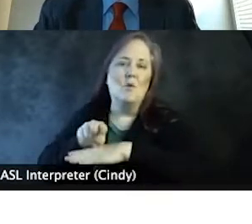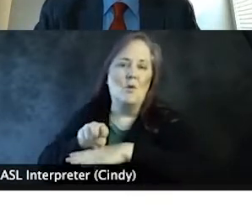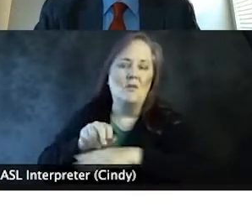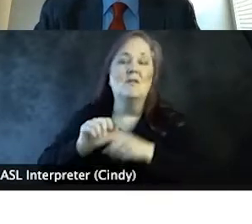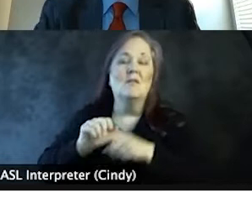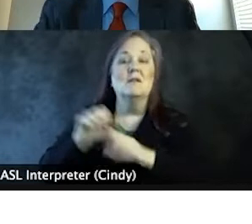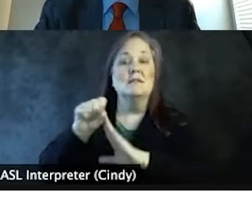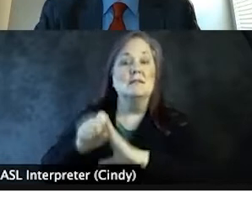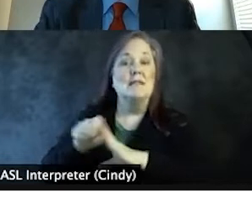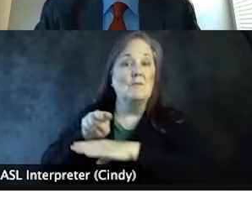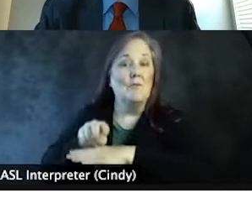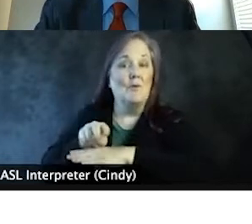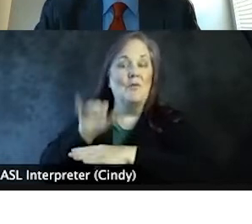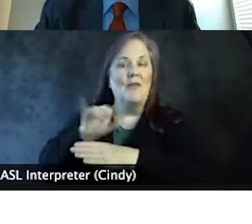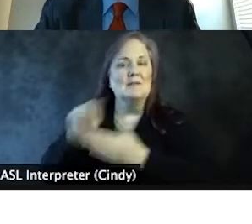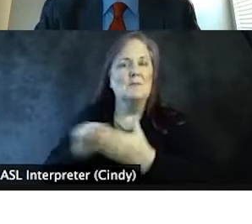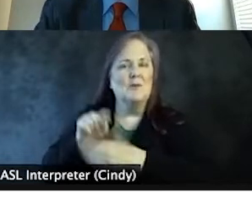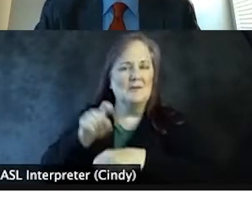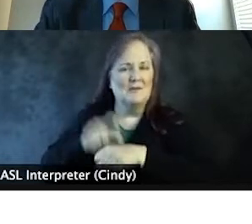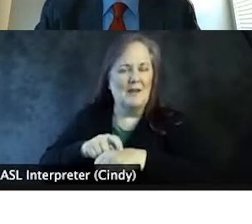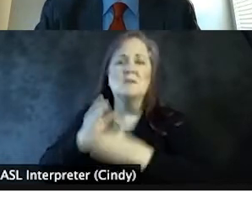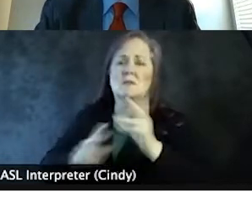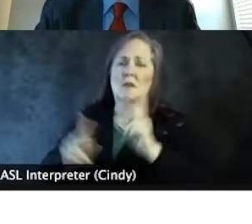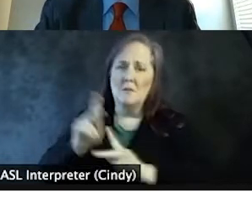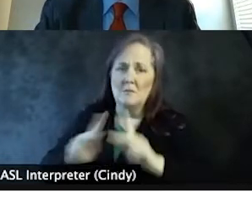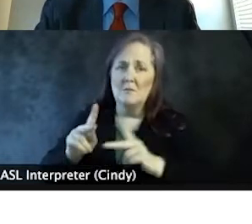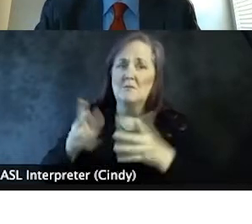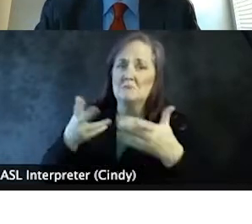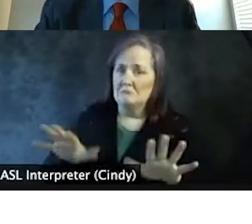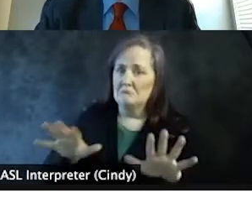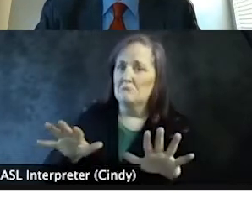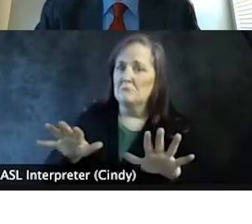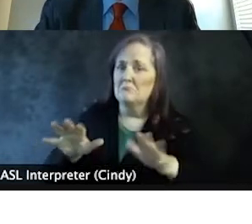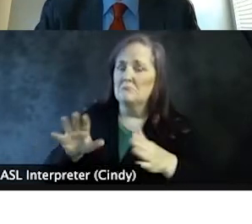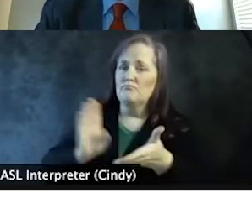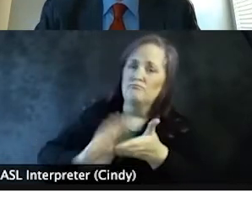This would have some increases in workload both at the county level and also at the state level.